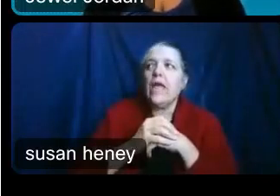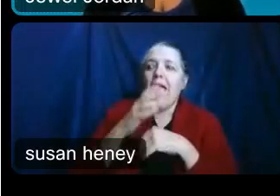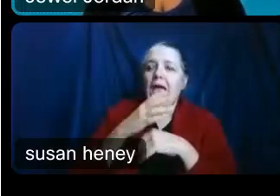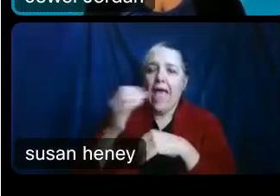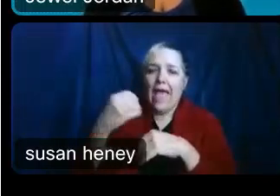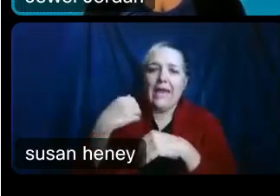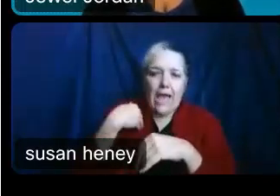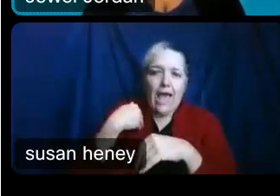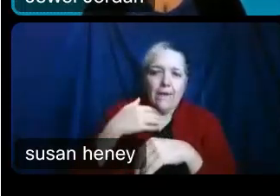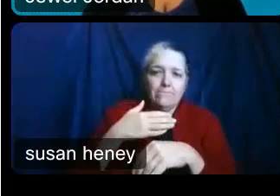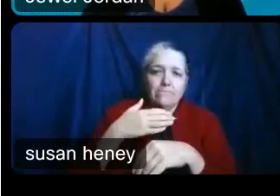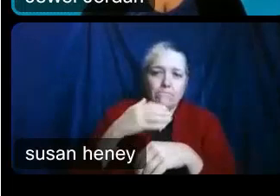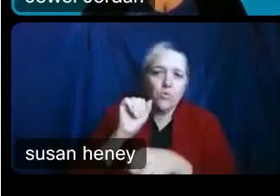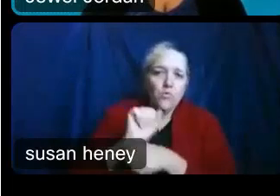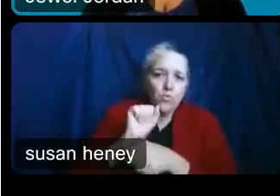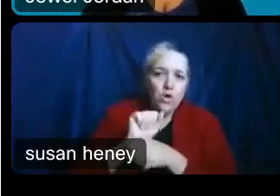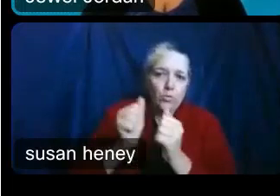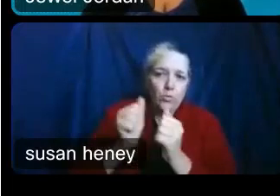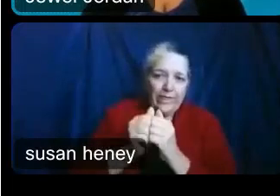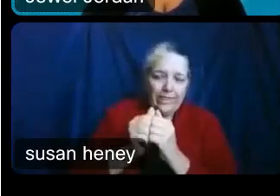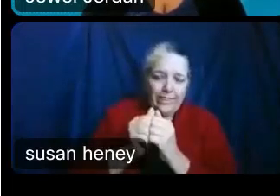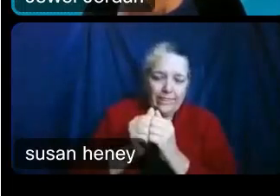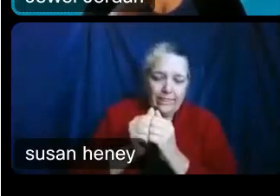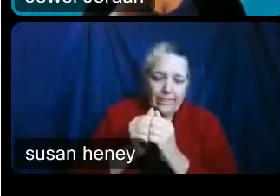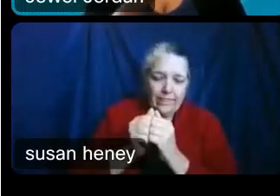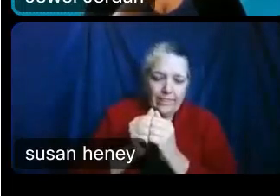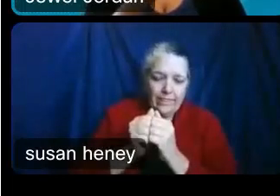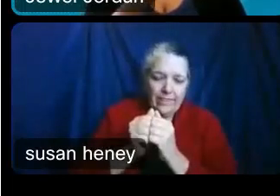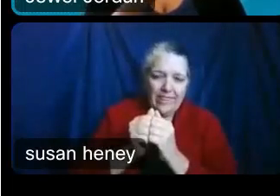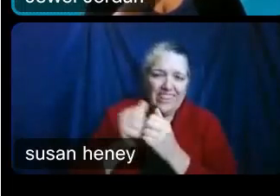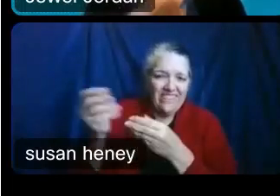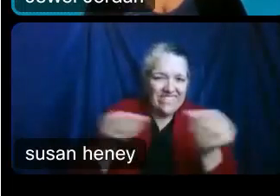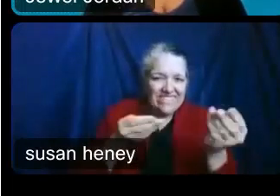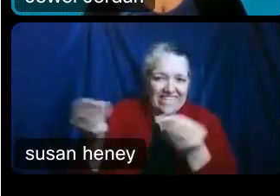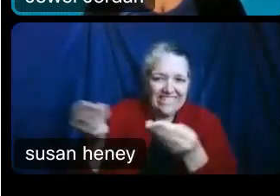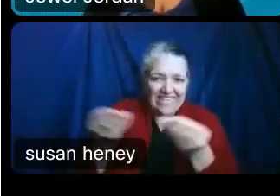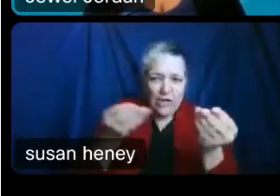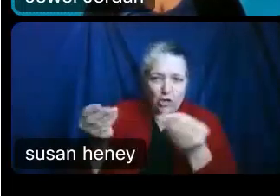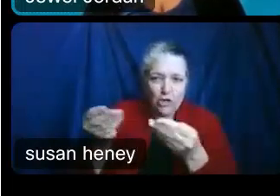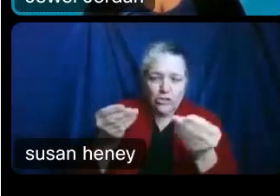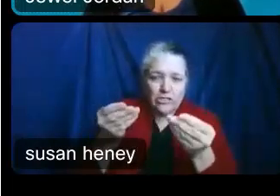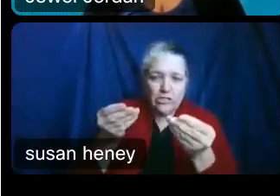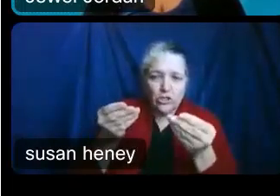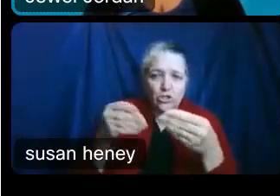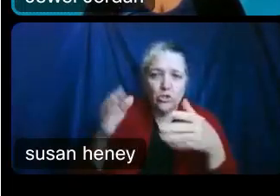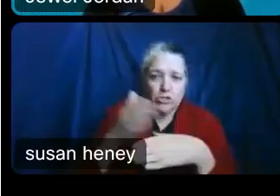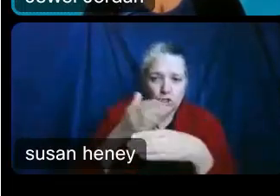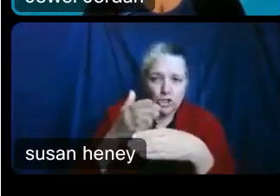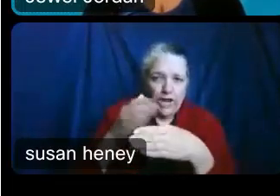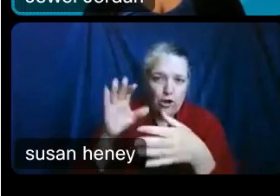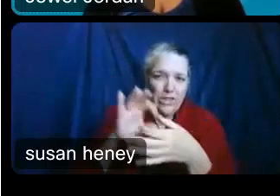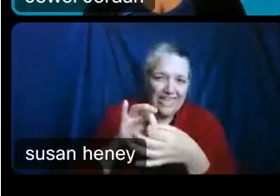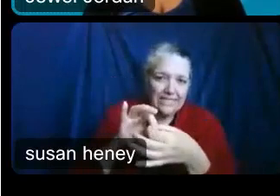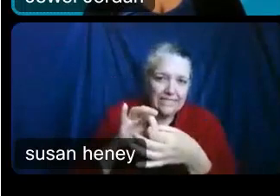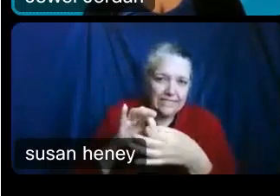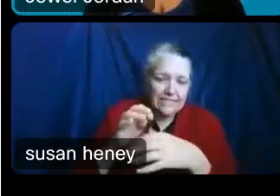the facilitators here to put some of those links in the chat. And you're also welcome